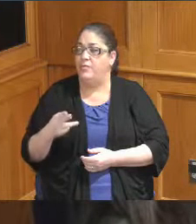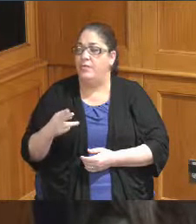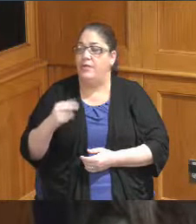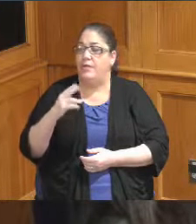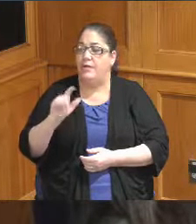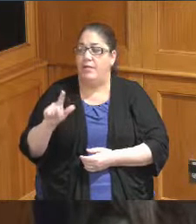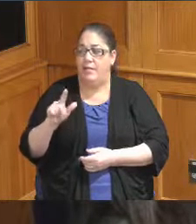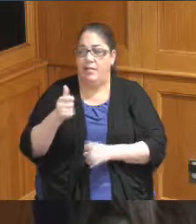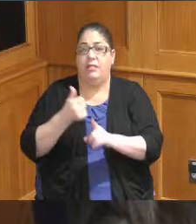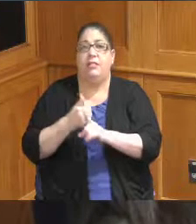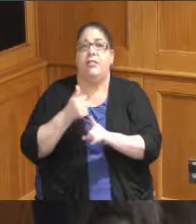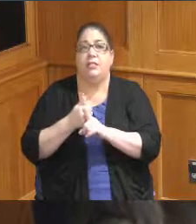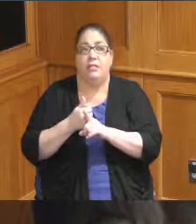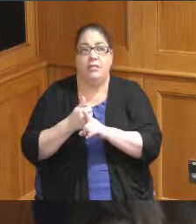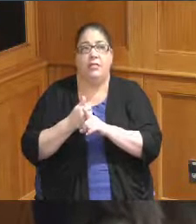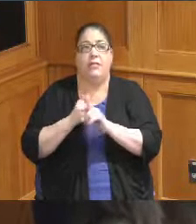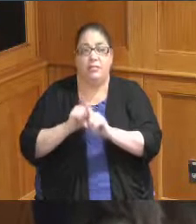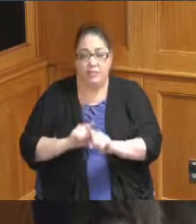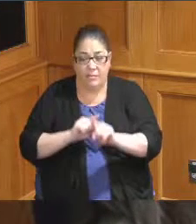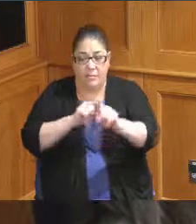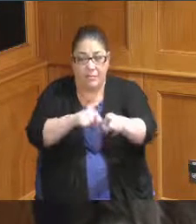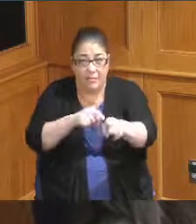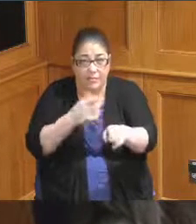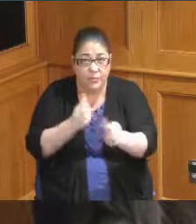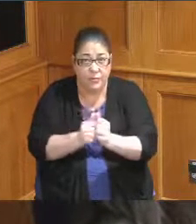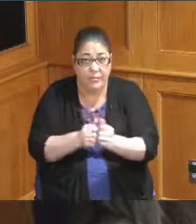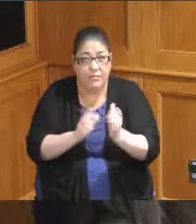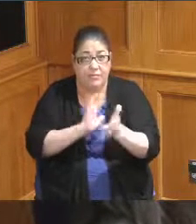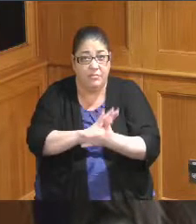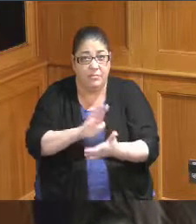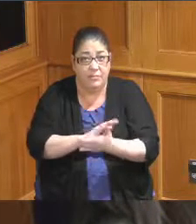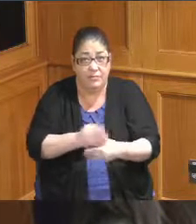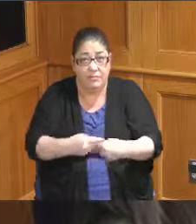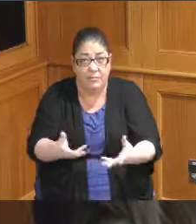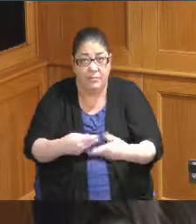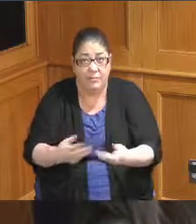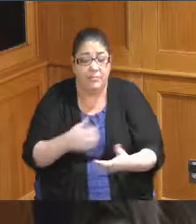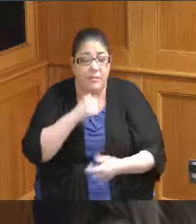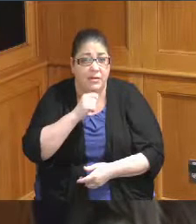they were there I don't know if they were there just with some brochures or what but just trying